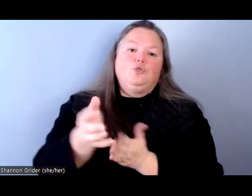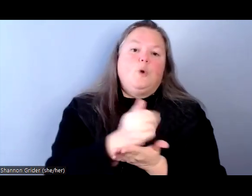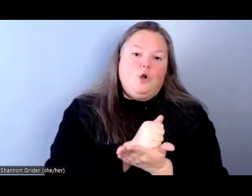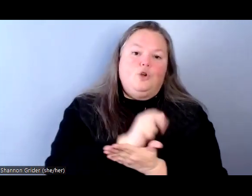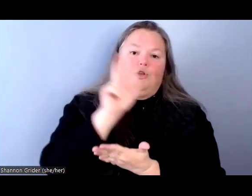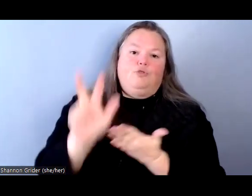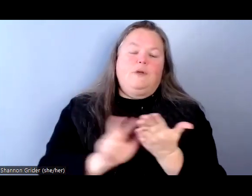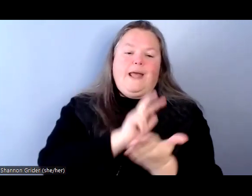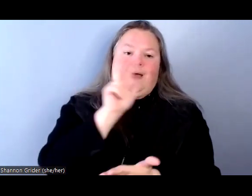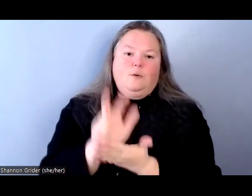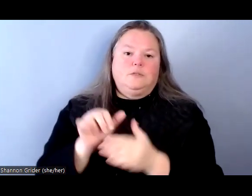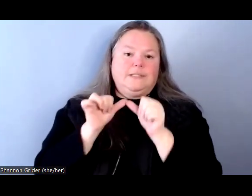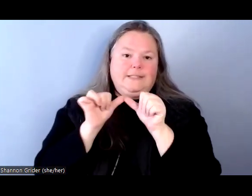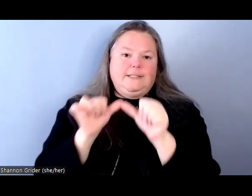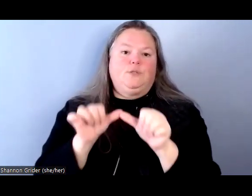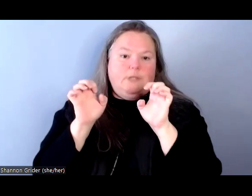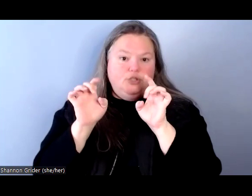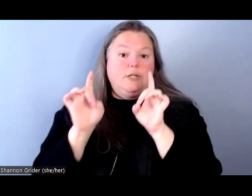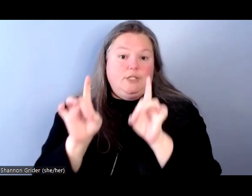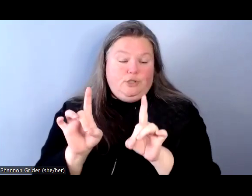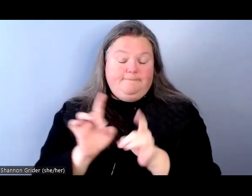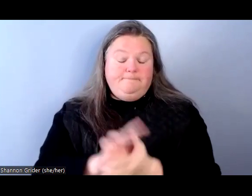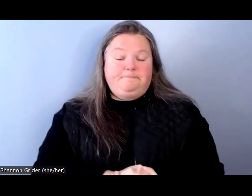earn three (3) CE hours.